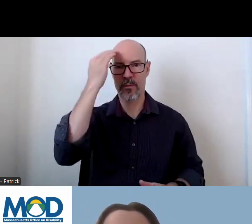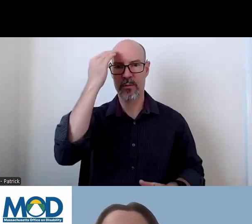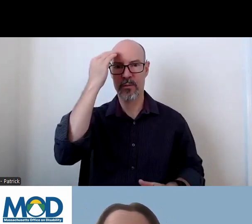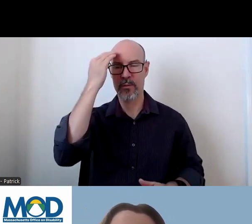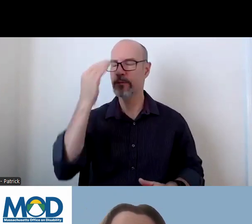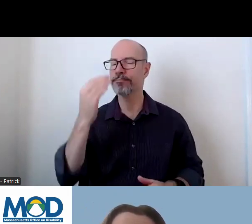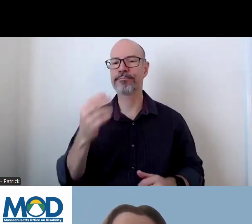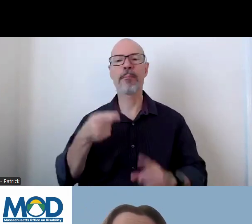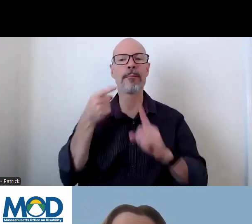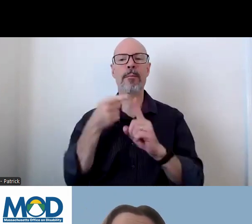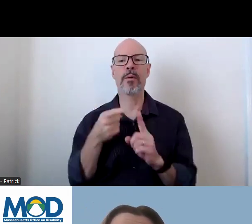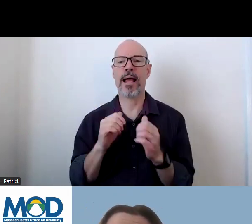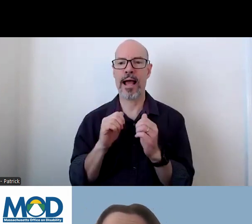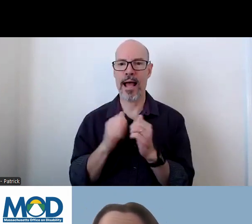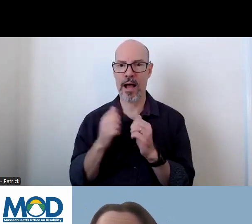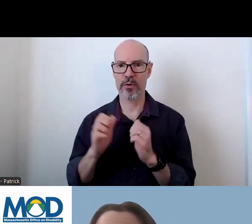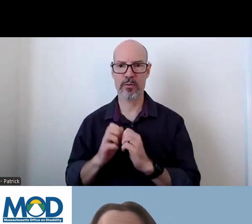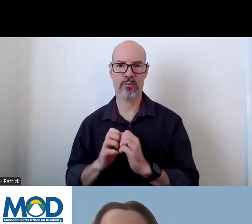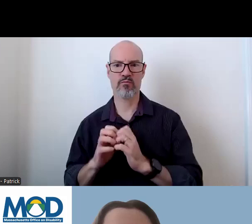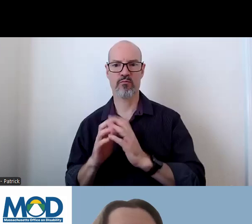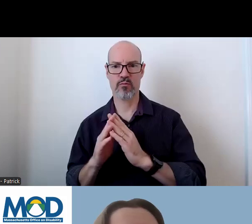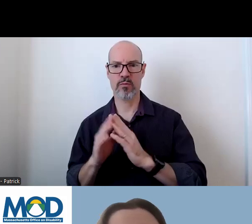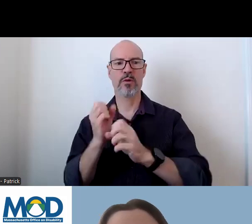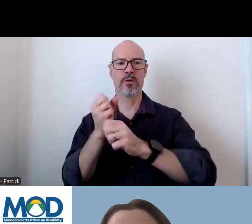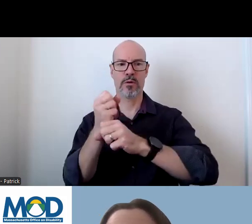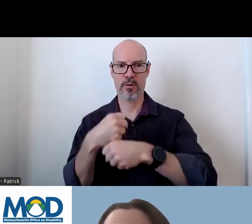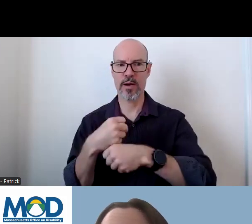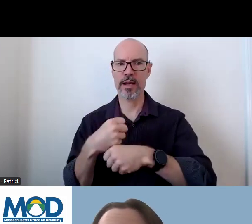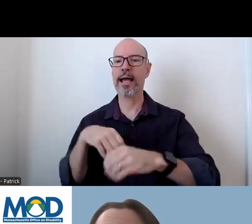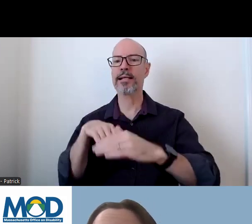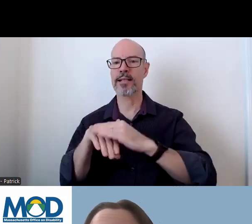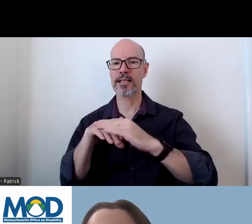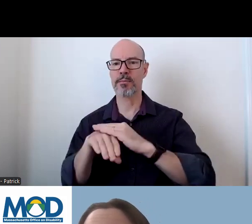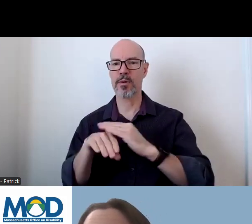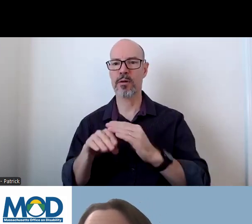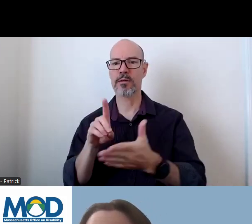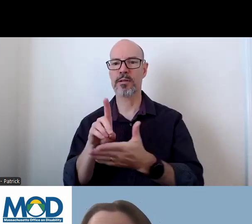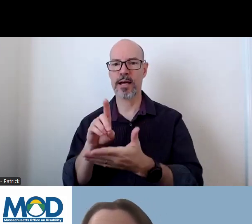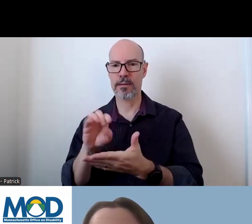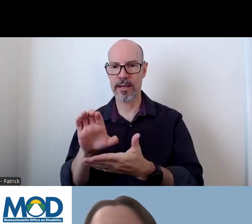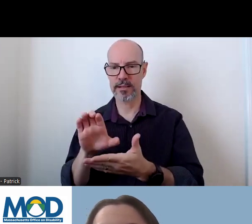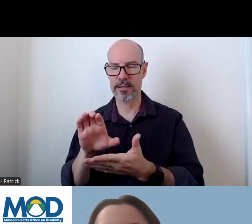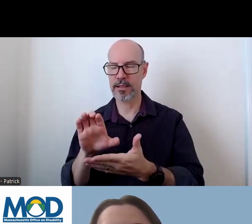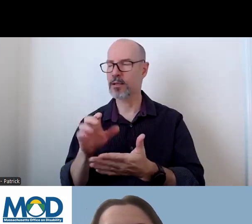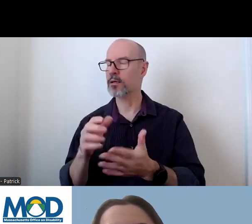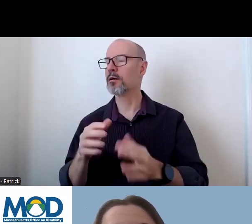about -- the basic principles of creating accessible digital documents. Good font colors.